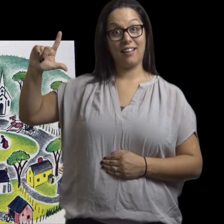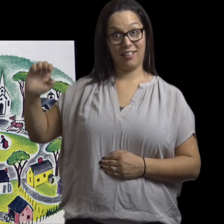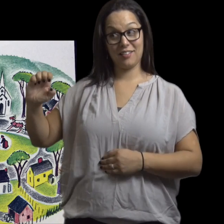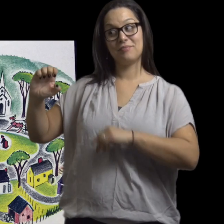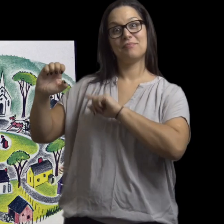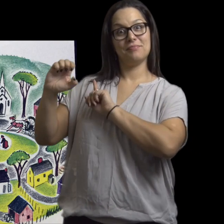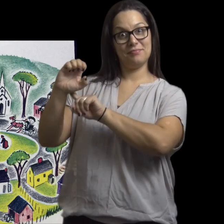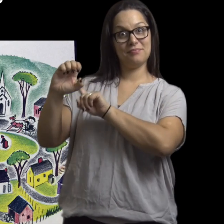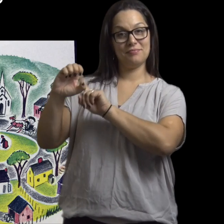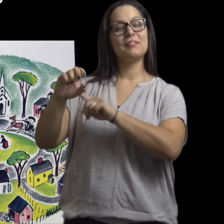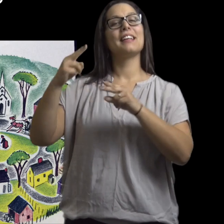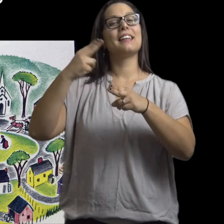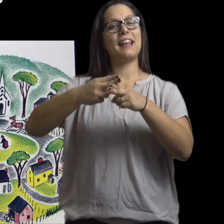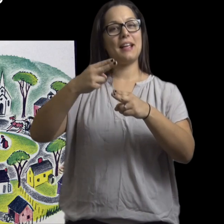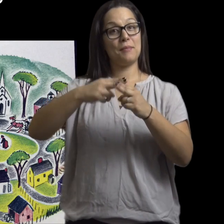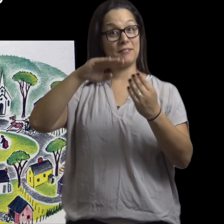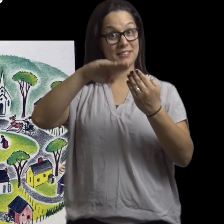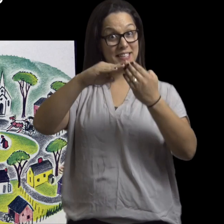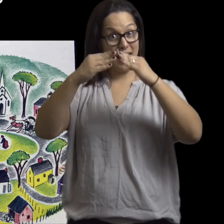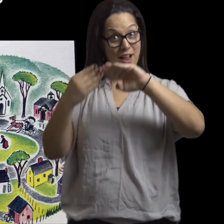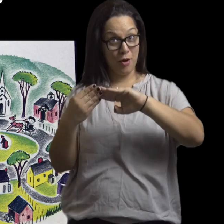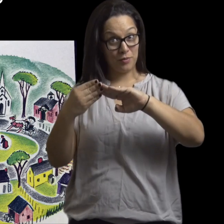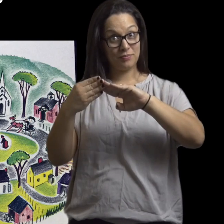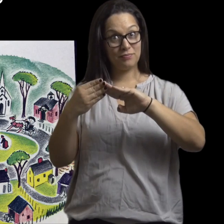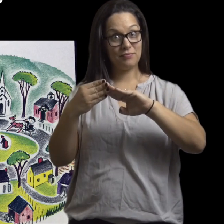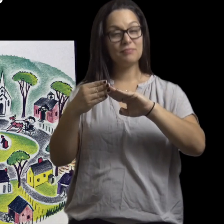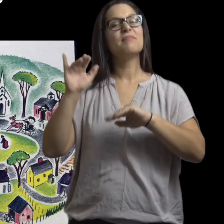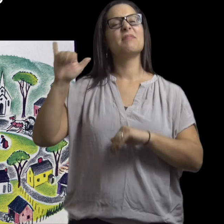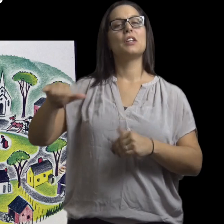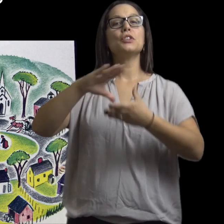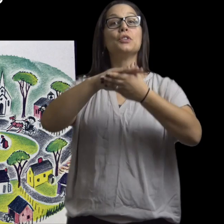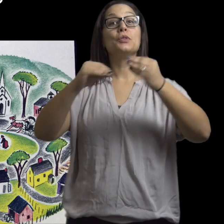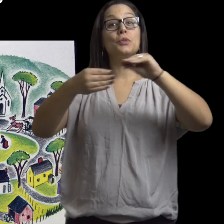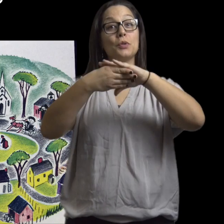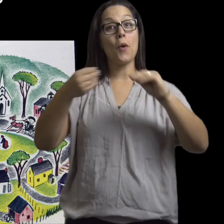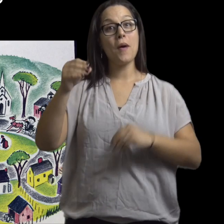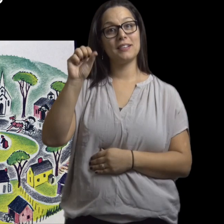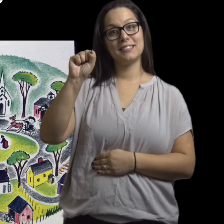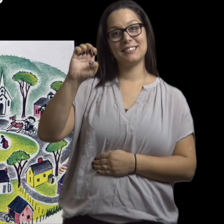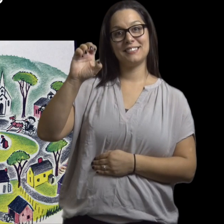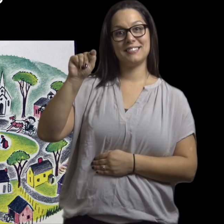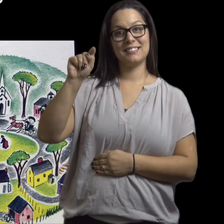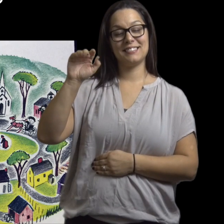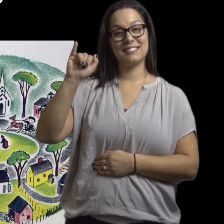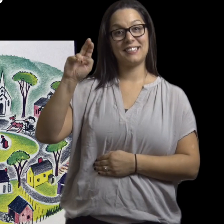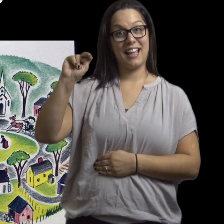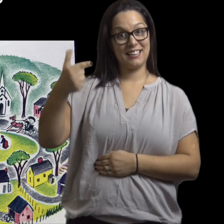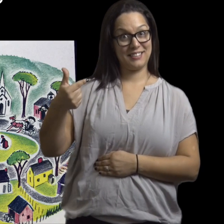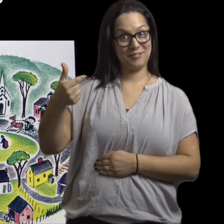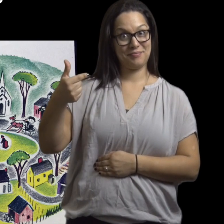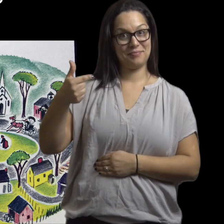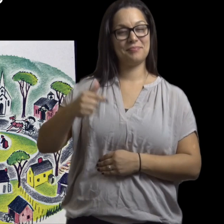Popperville Popperville is the name of the town where the story takes place. It is the setting.